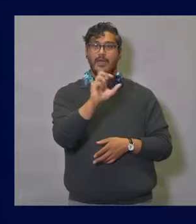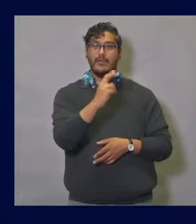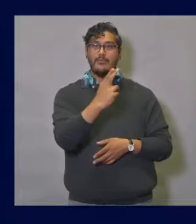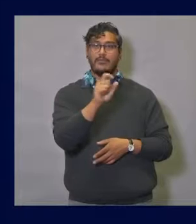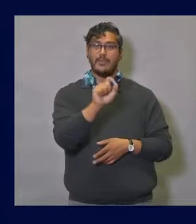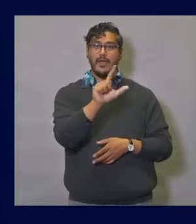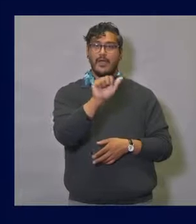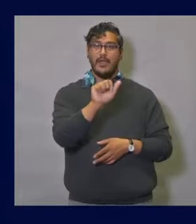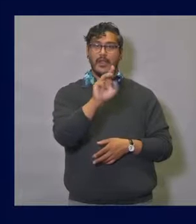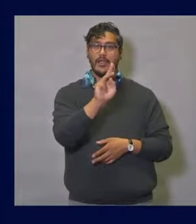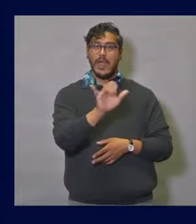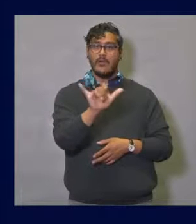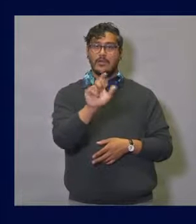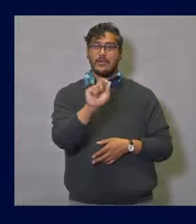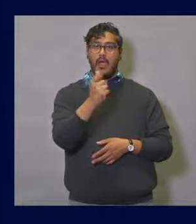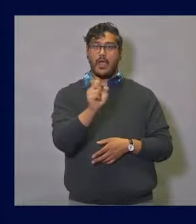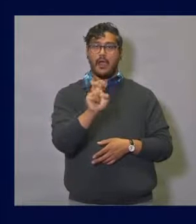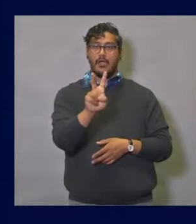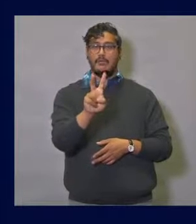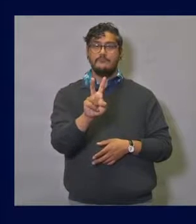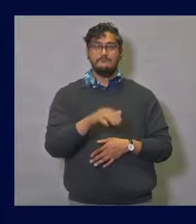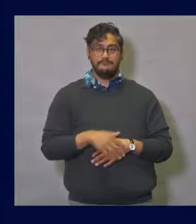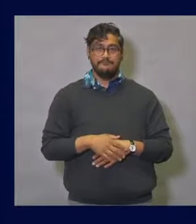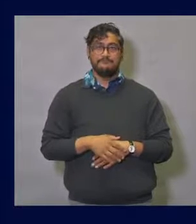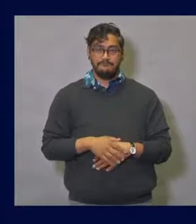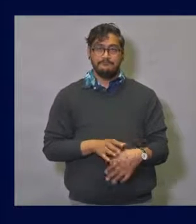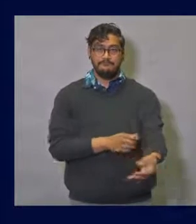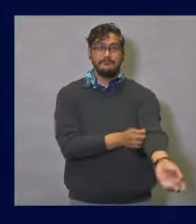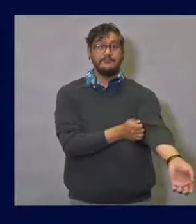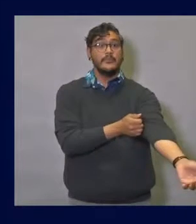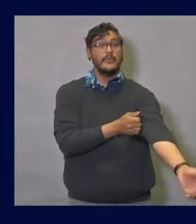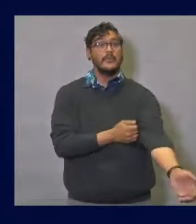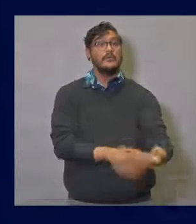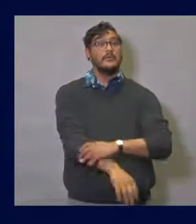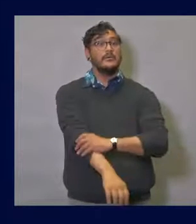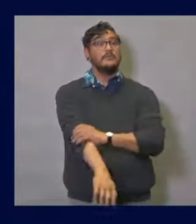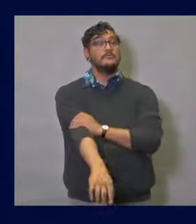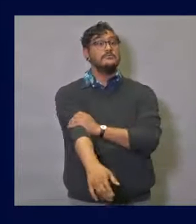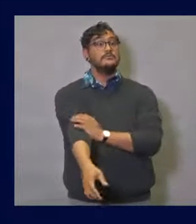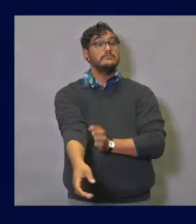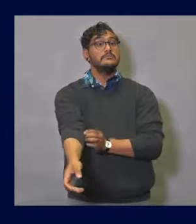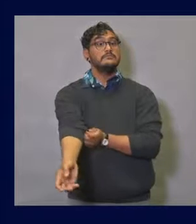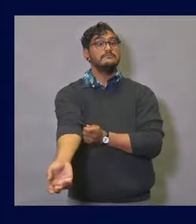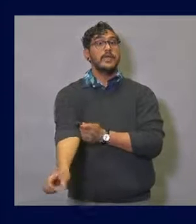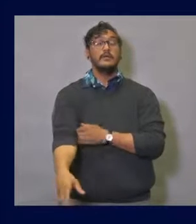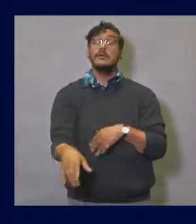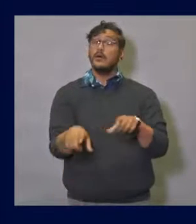PROTOCOLS ON OUR WEBSITE AT